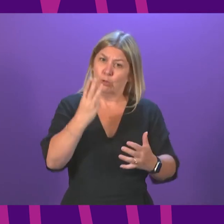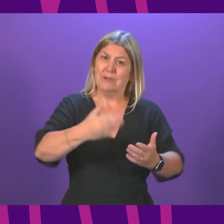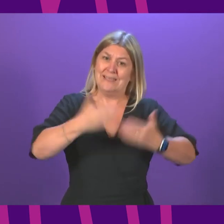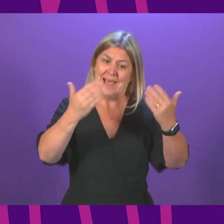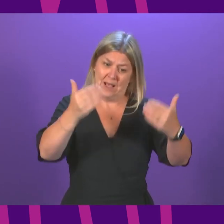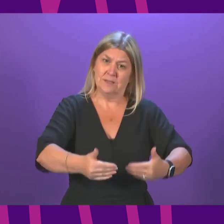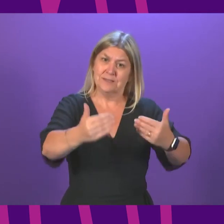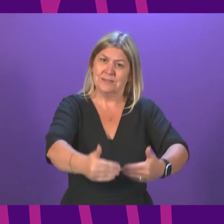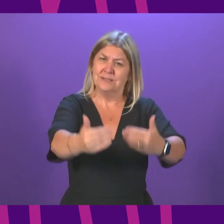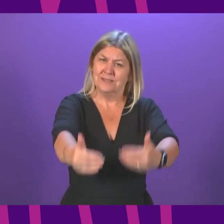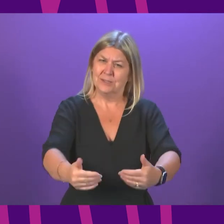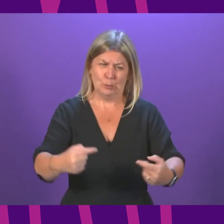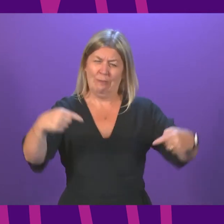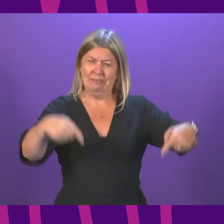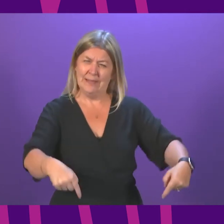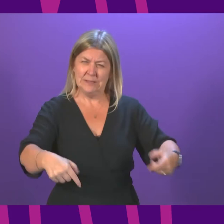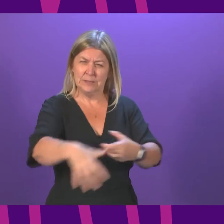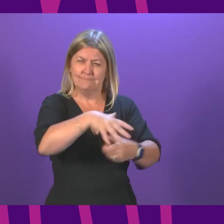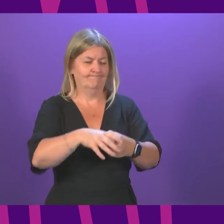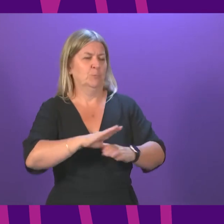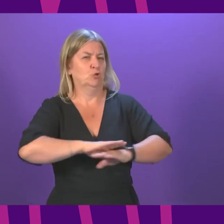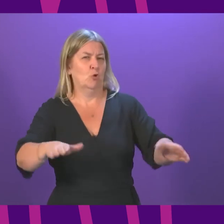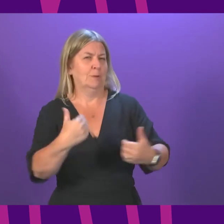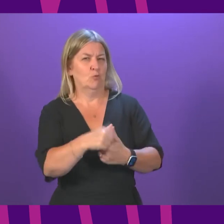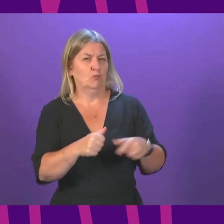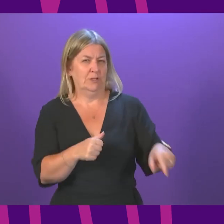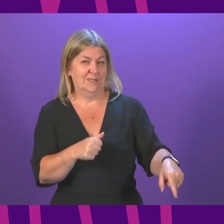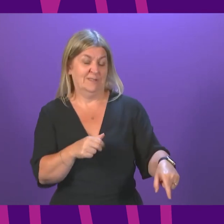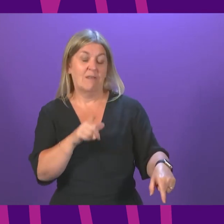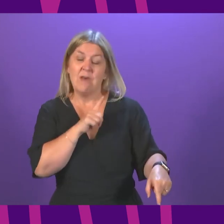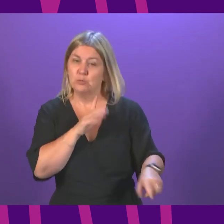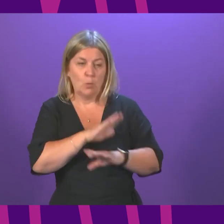to discuss such matters in any detail. For that reason, we will not support amendment